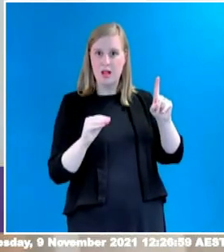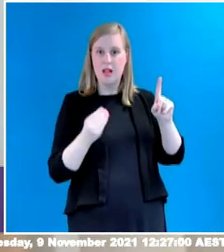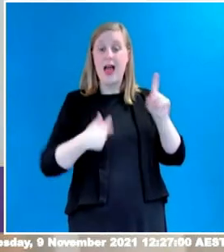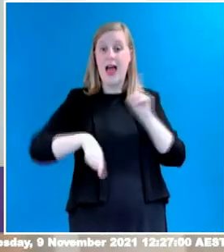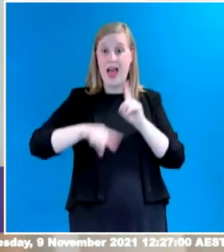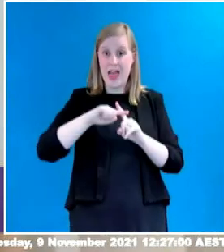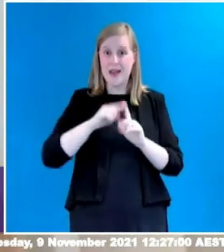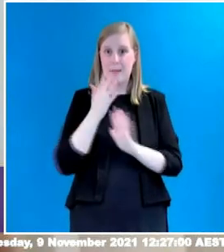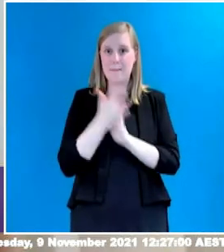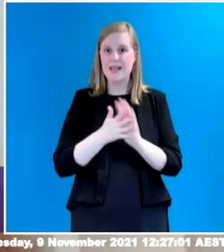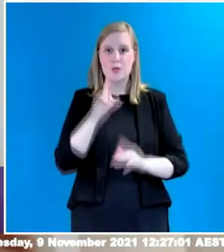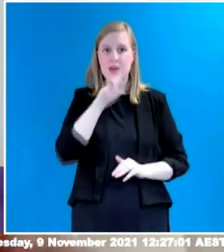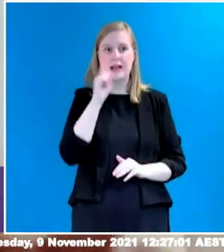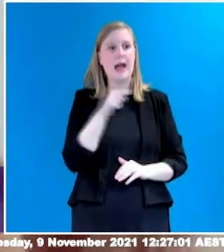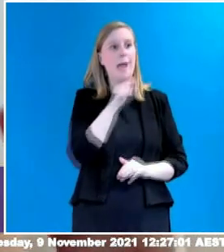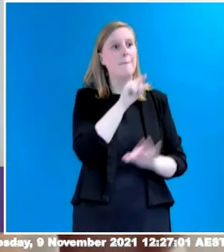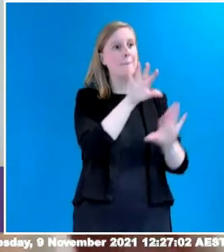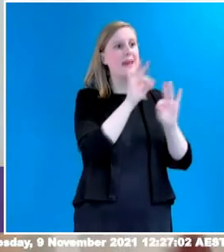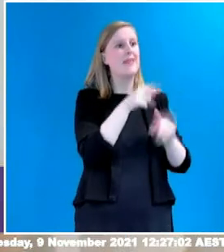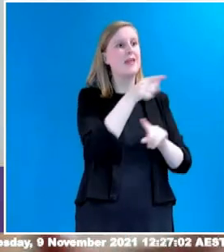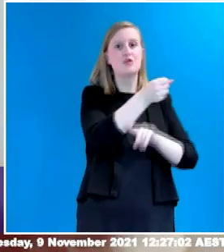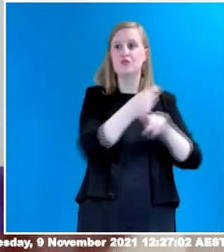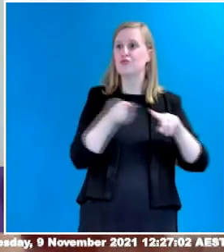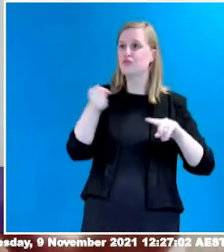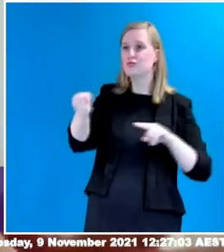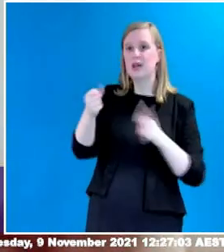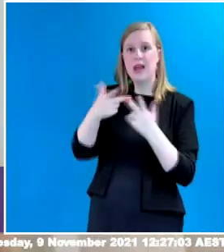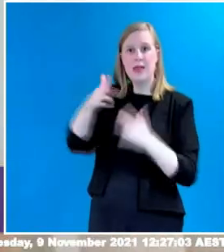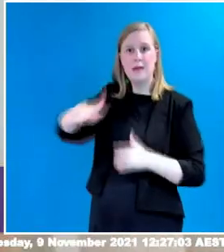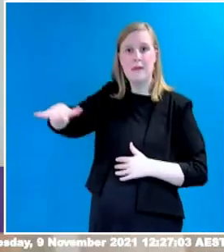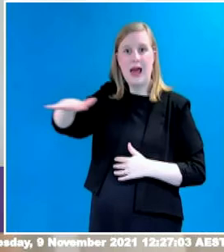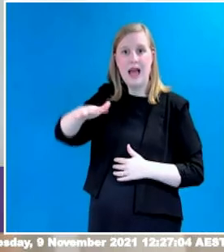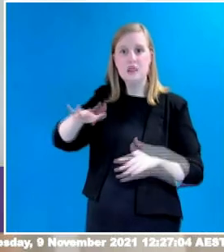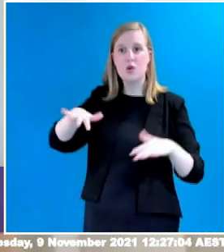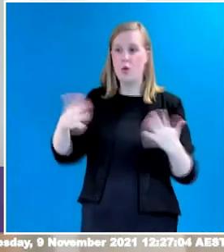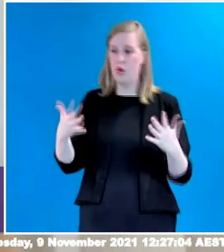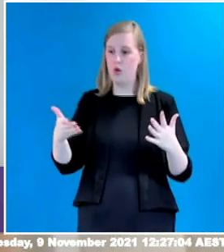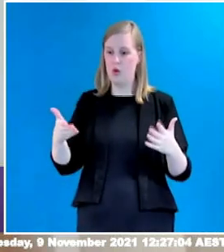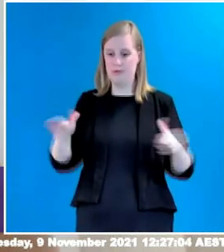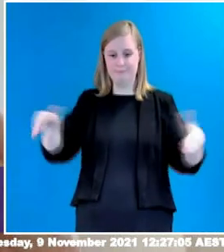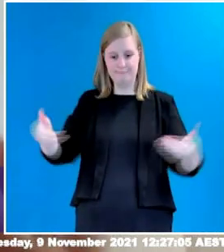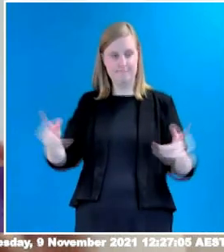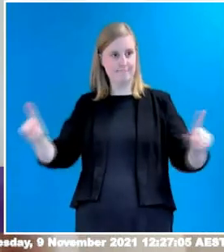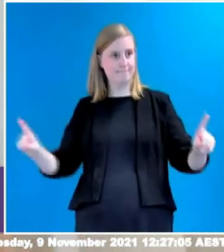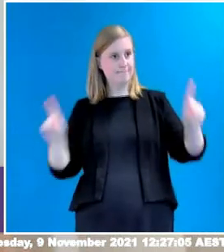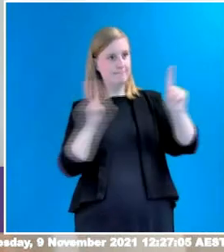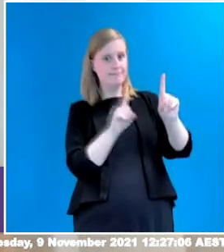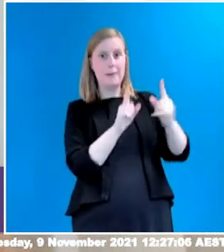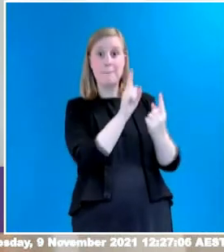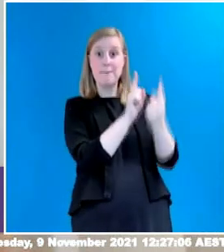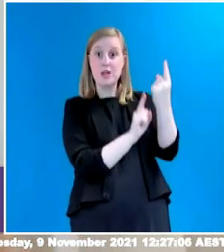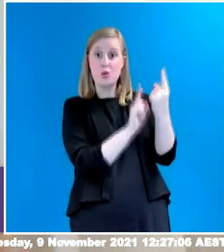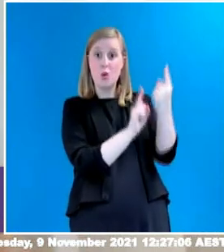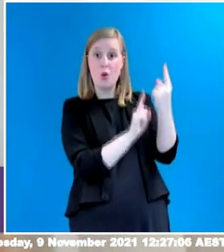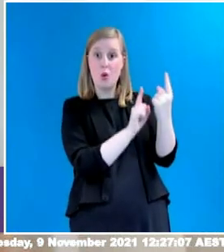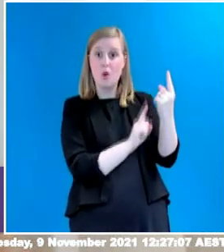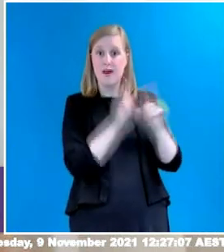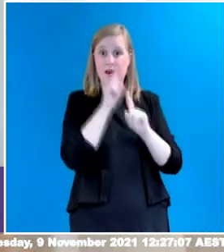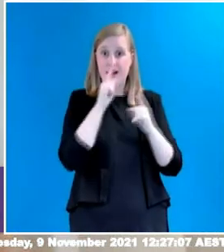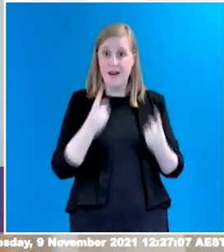It also means we can't use them as mentors, as guides. It also means we don't gain an understanding of the barriers